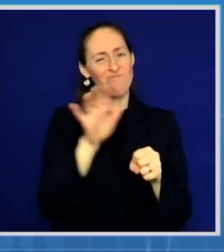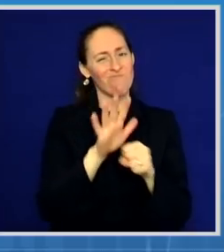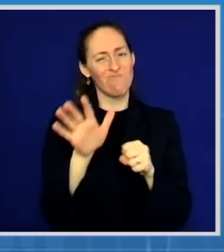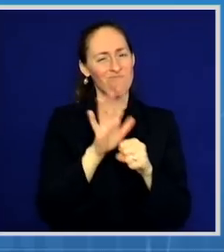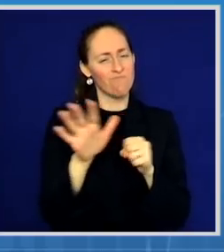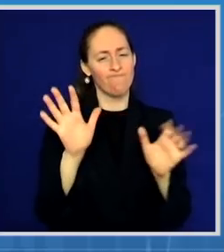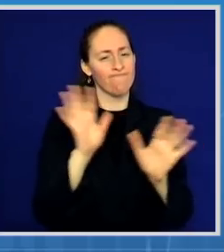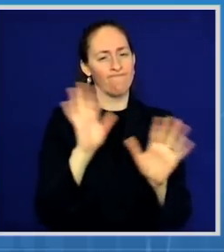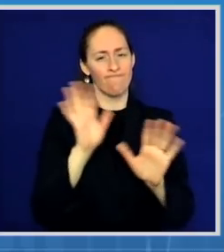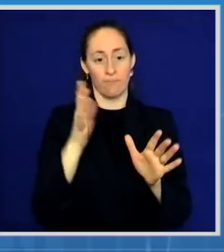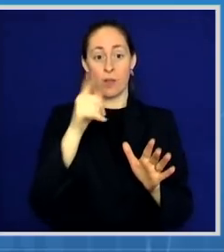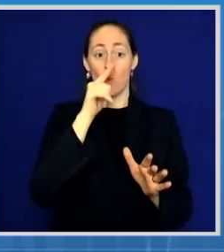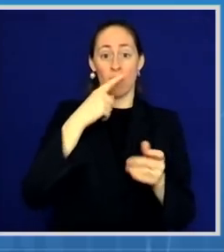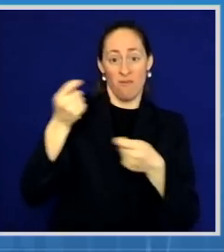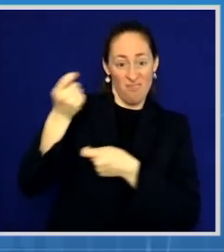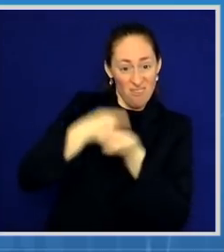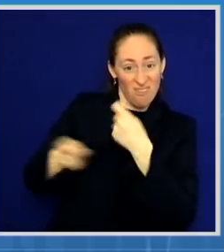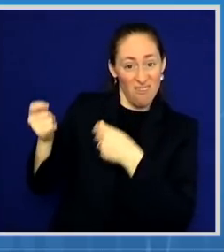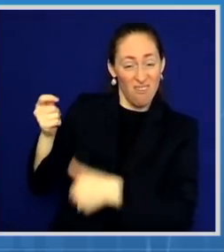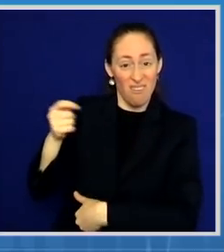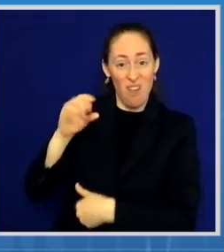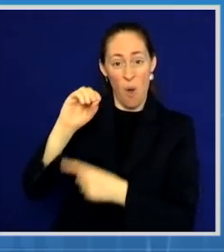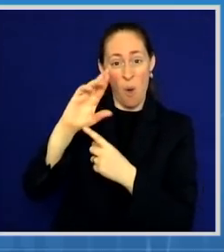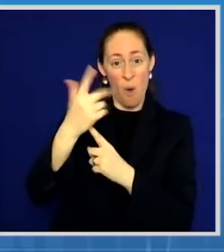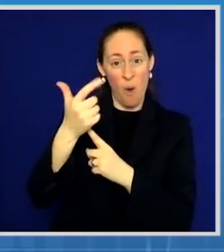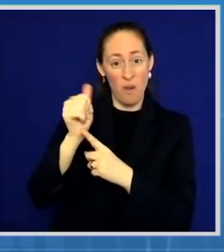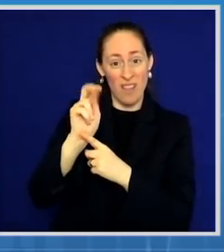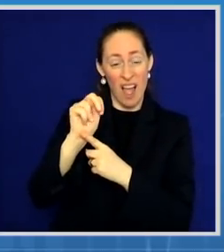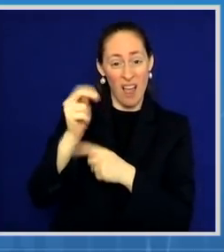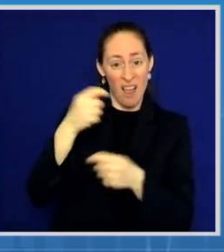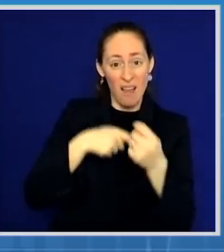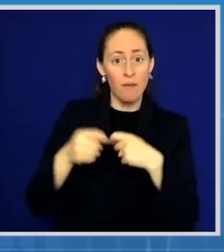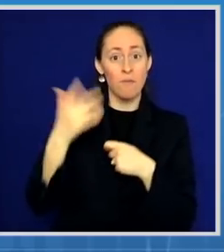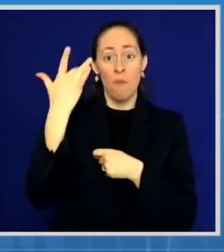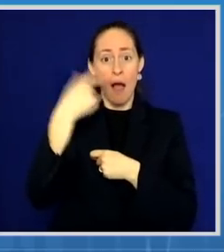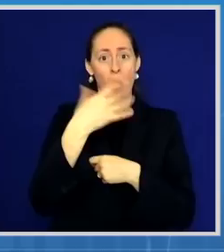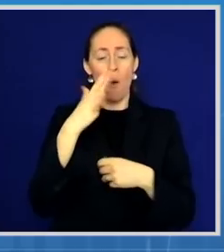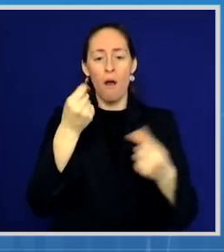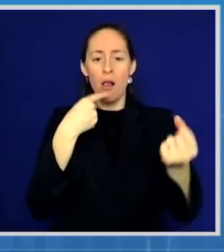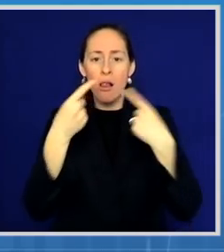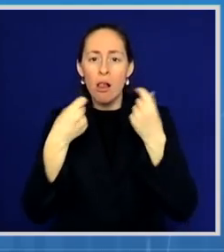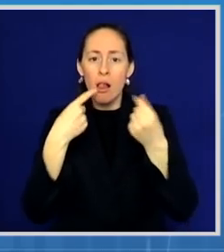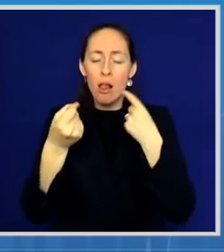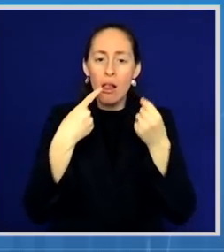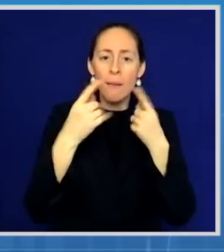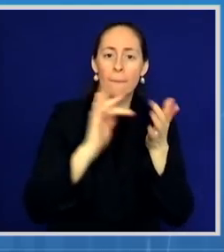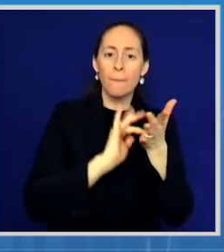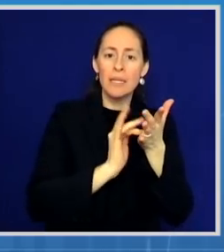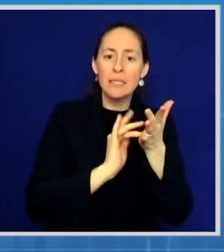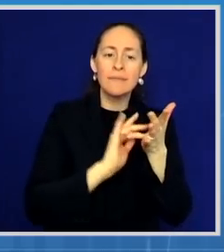on a variety of immunosuppressive drugs, and cancer patients, but there are a lot of people in society